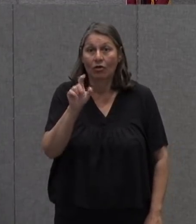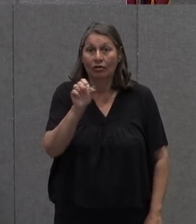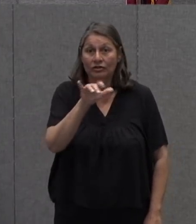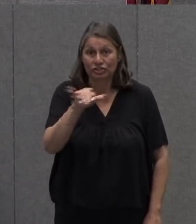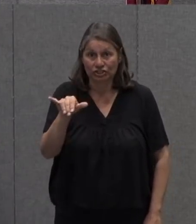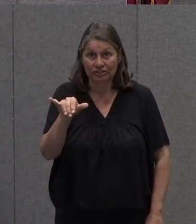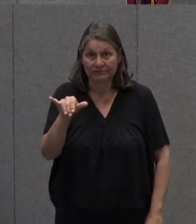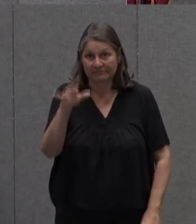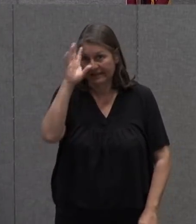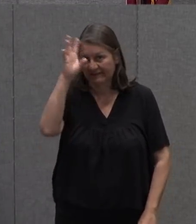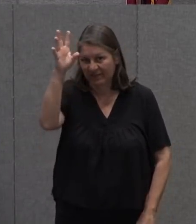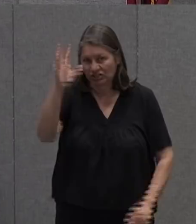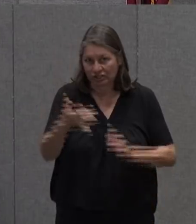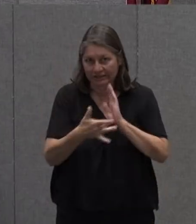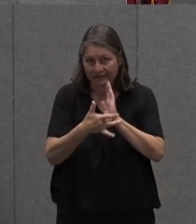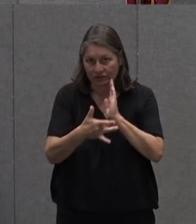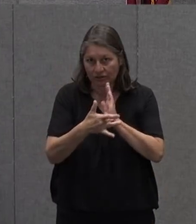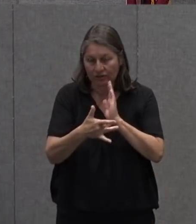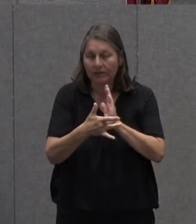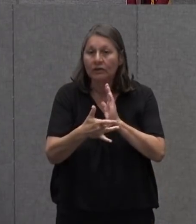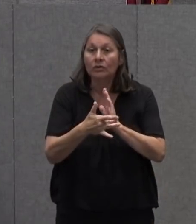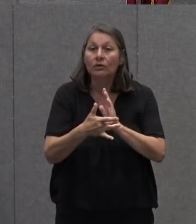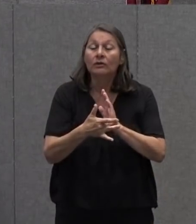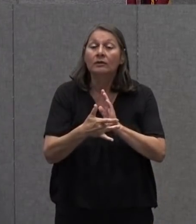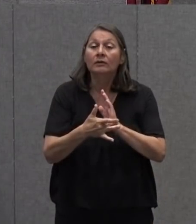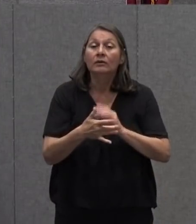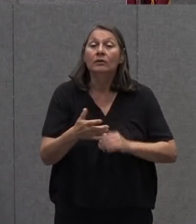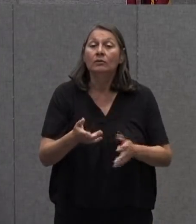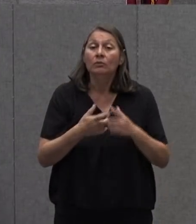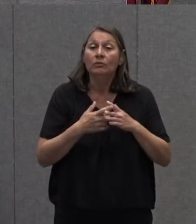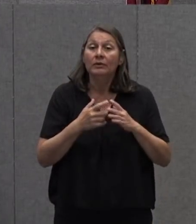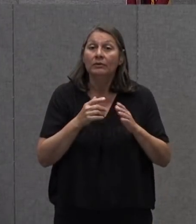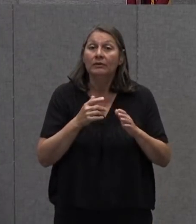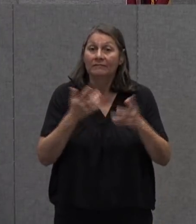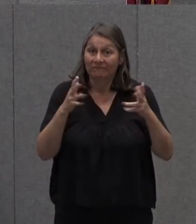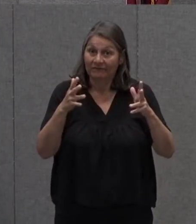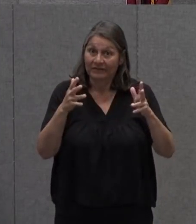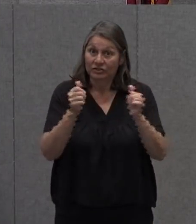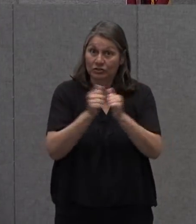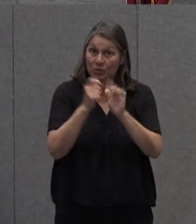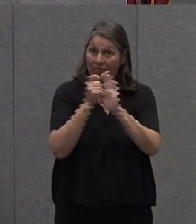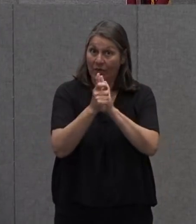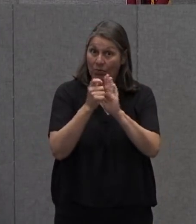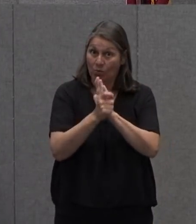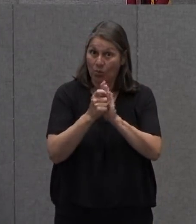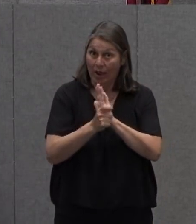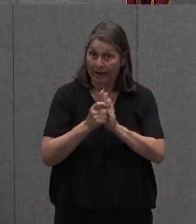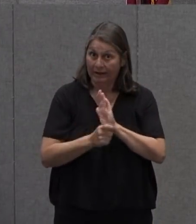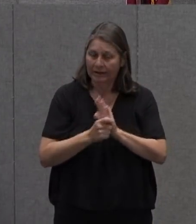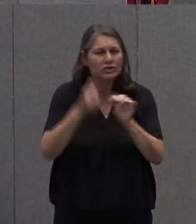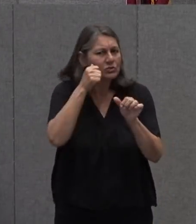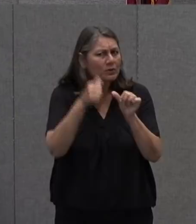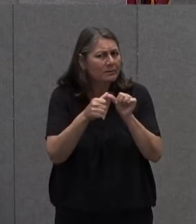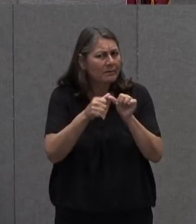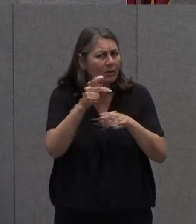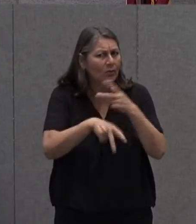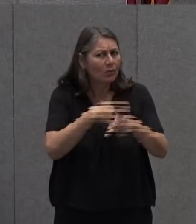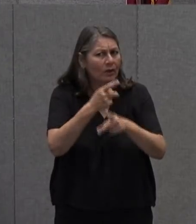our writing section that we've been working on all week. Remember what kind of writing we've been doing? Can anybody remember the name?